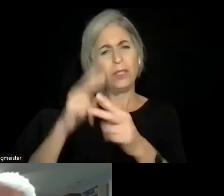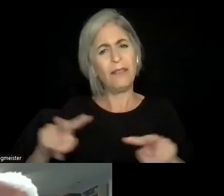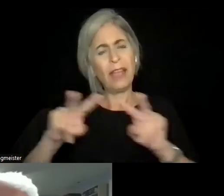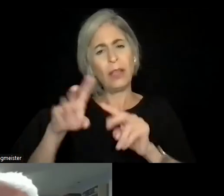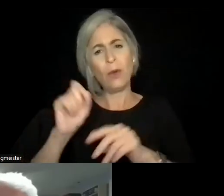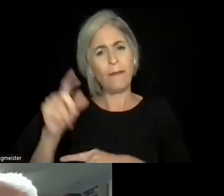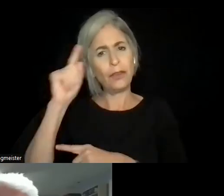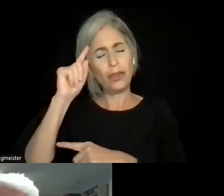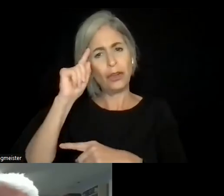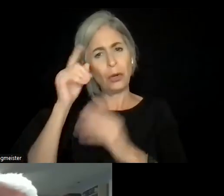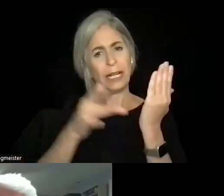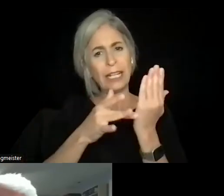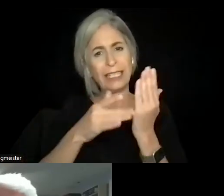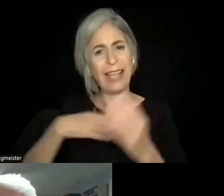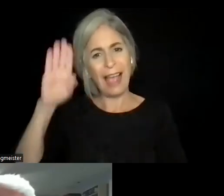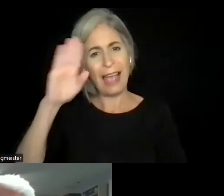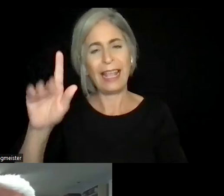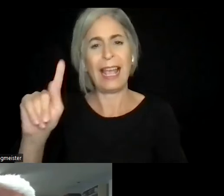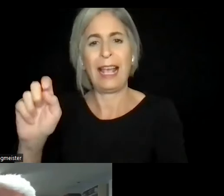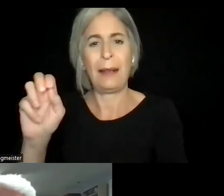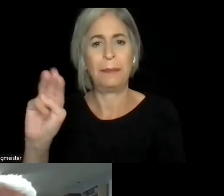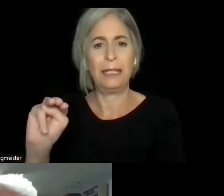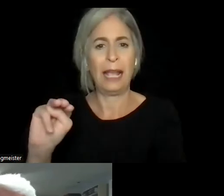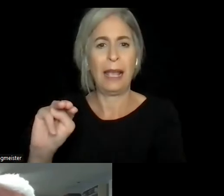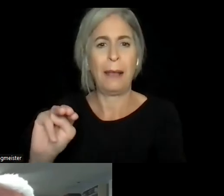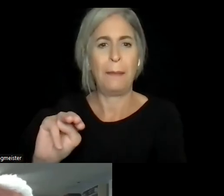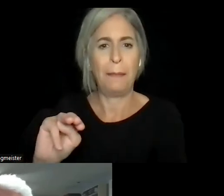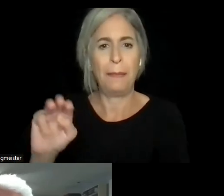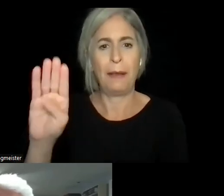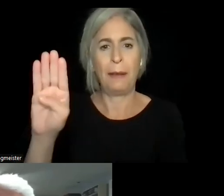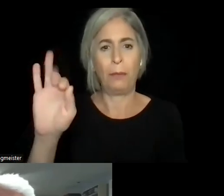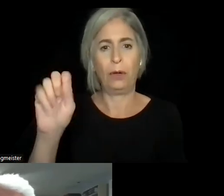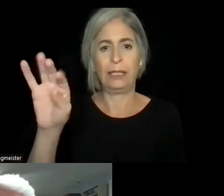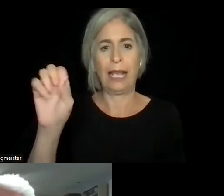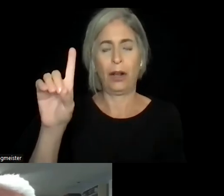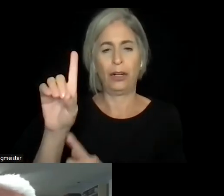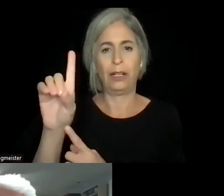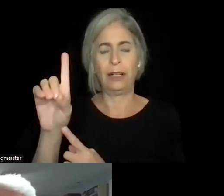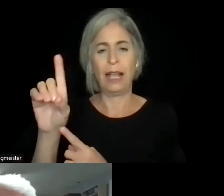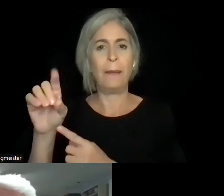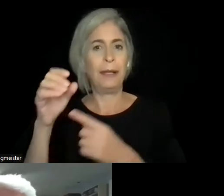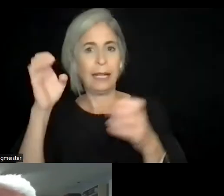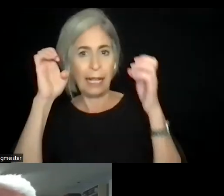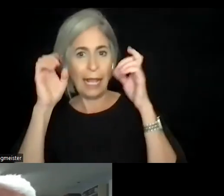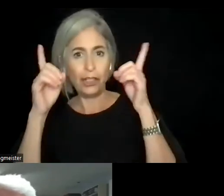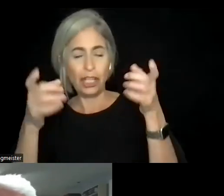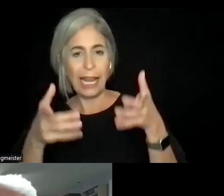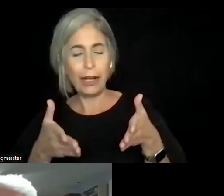our discussion. Tom, how do you see the added value of neurotechnology? >> THOMAS BROUSSARD: My name is